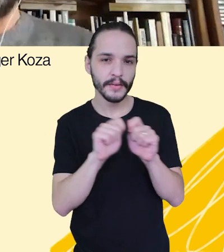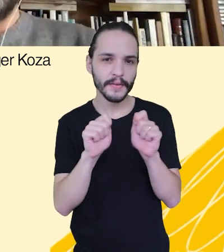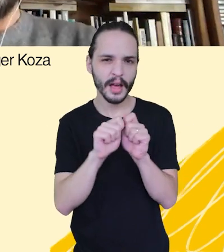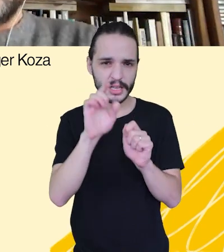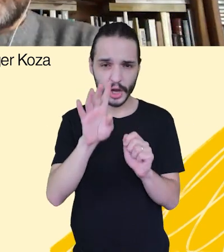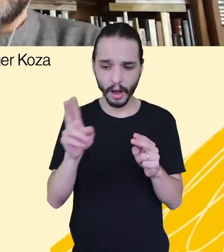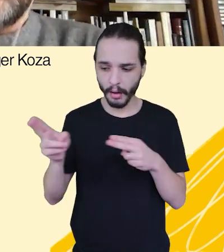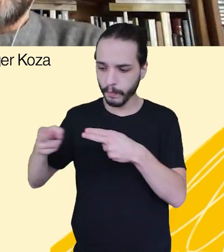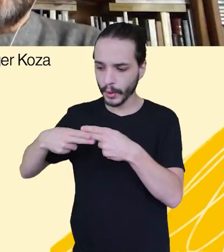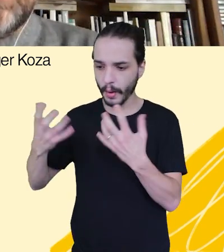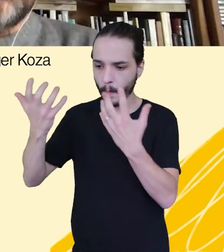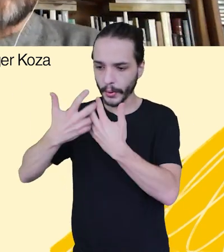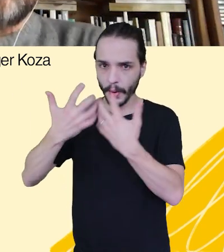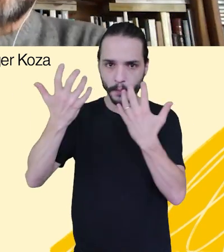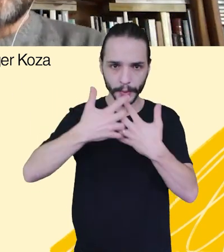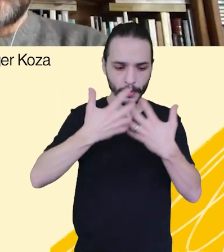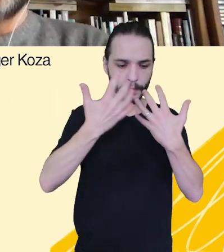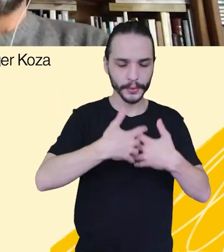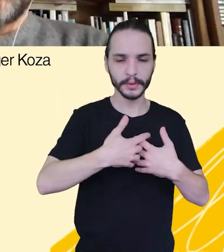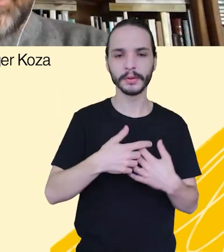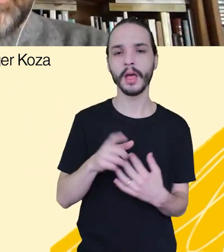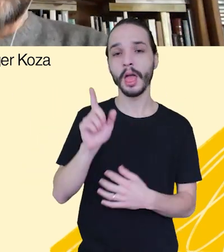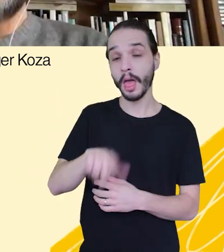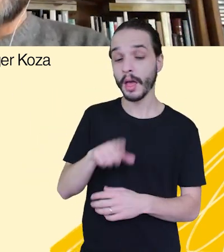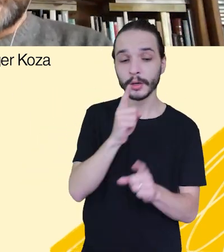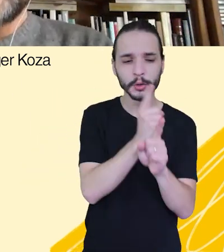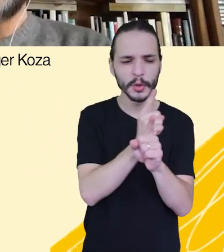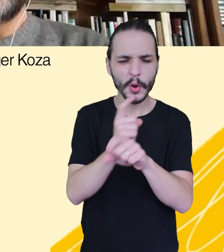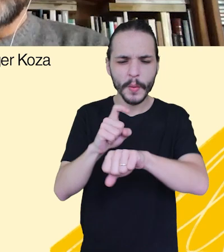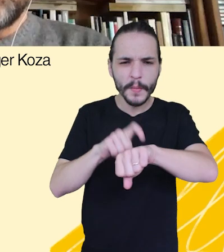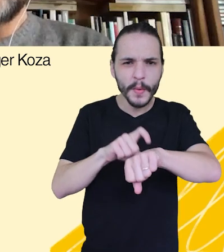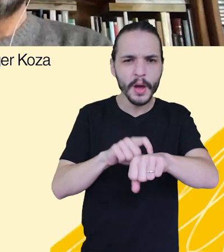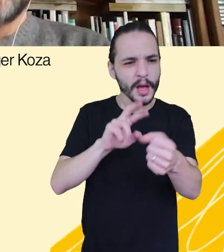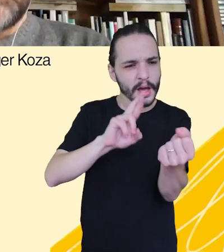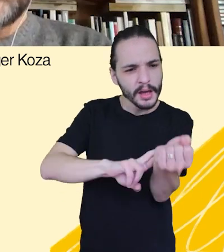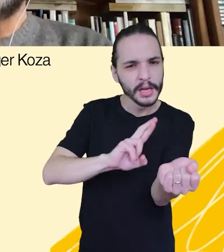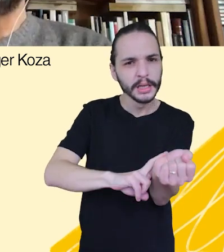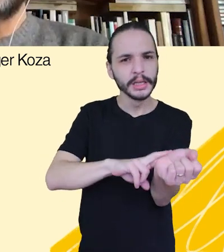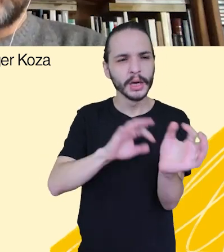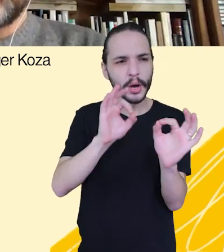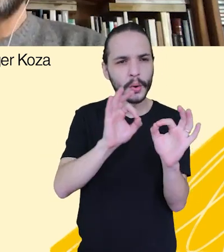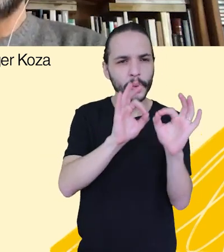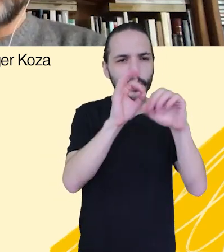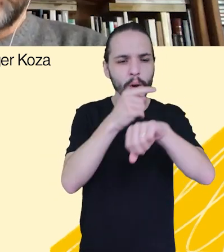It's finding the rhythm. How long are the shots then?